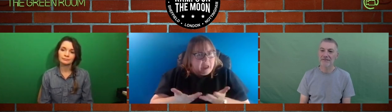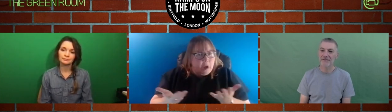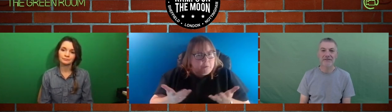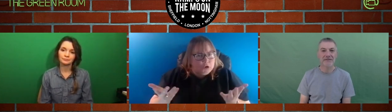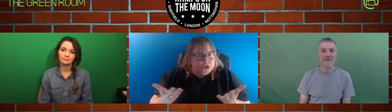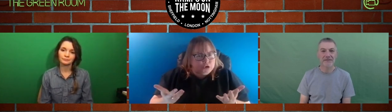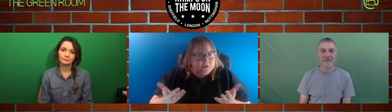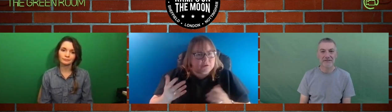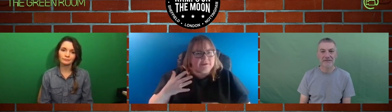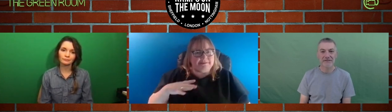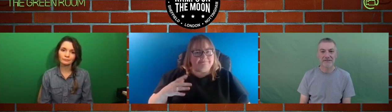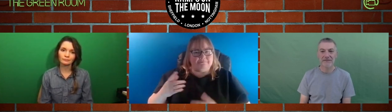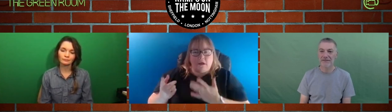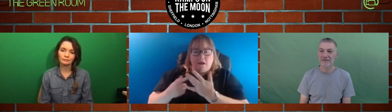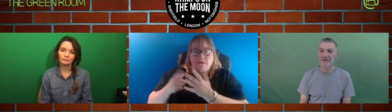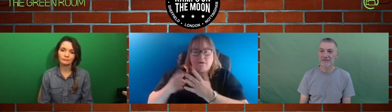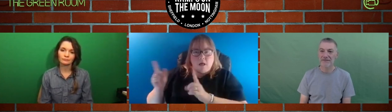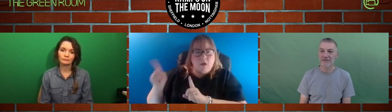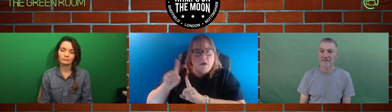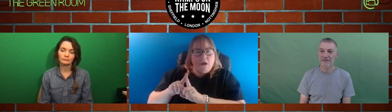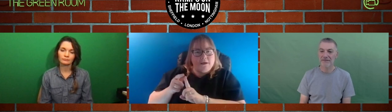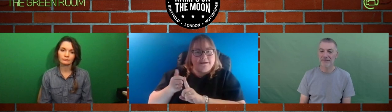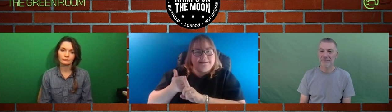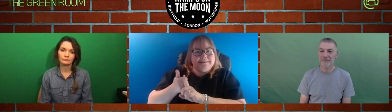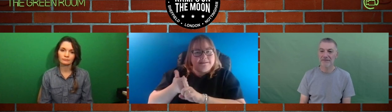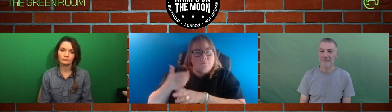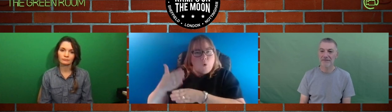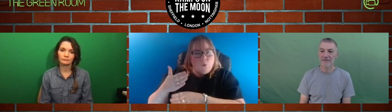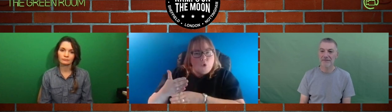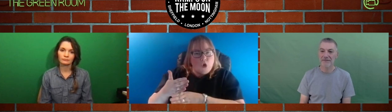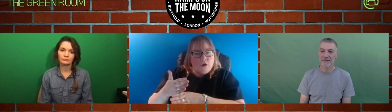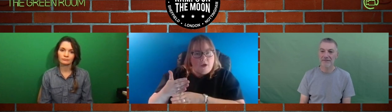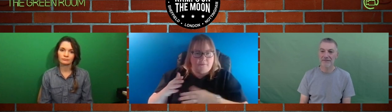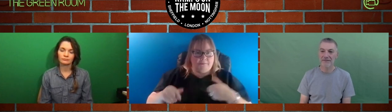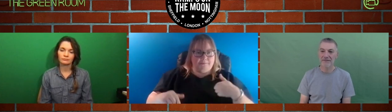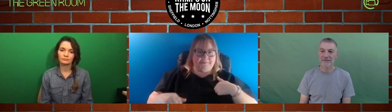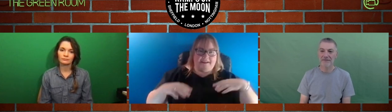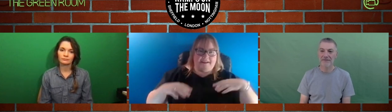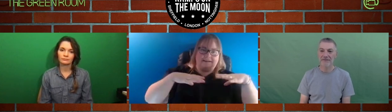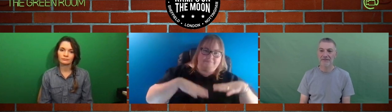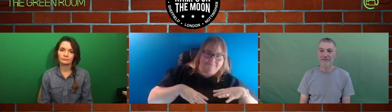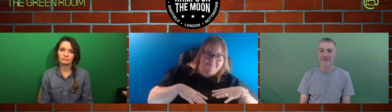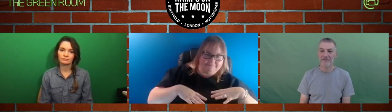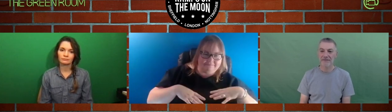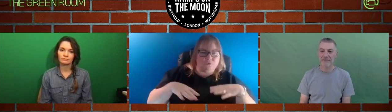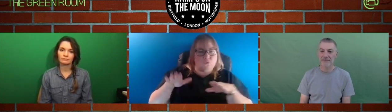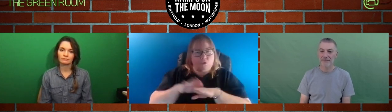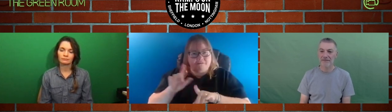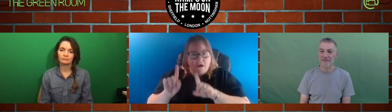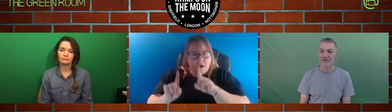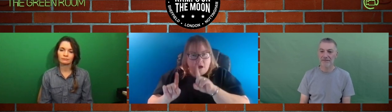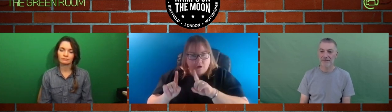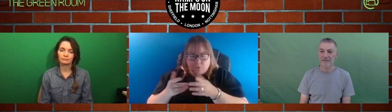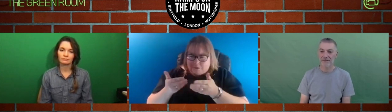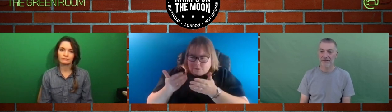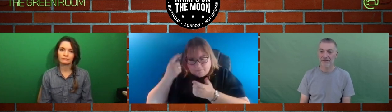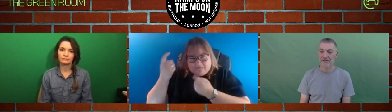and do some relief shifts and things like that but we were in the middle of planning how much support we would need